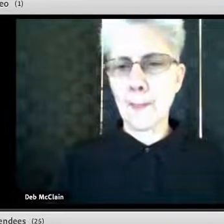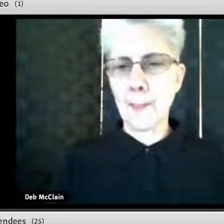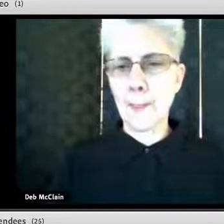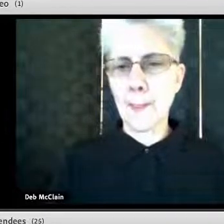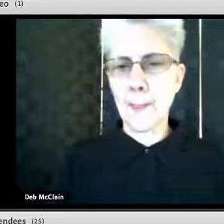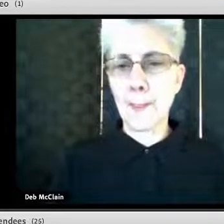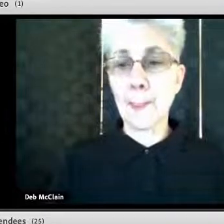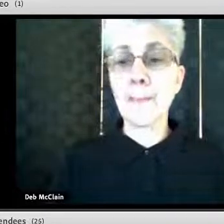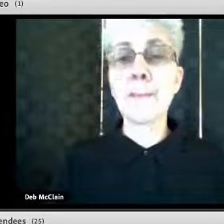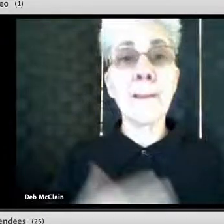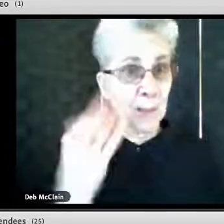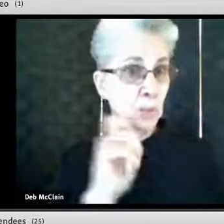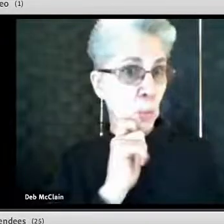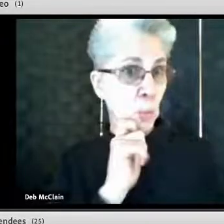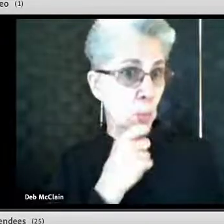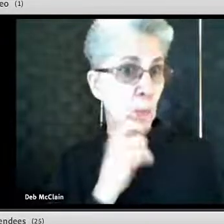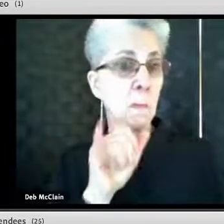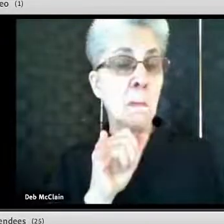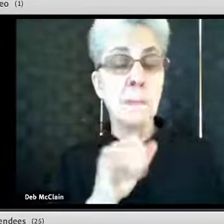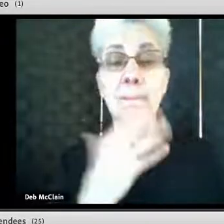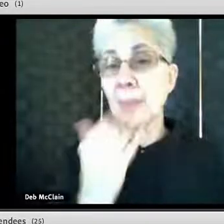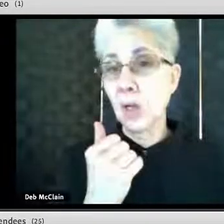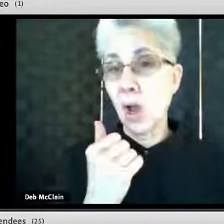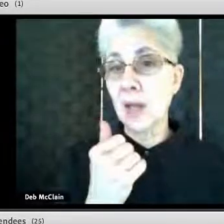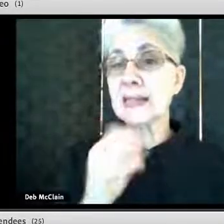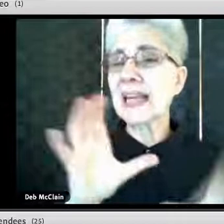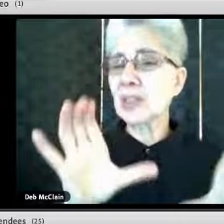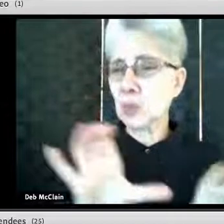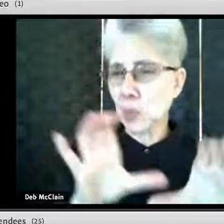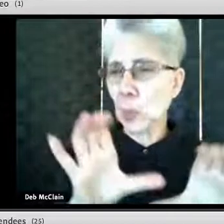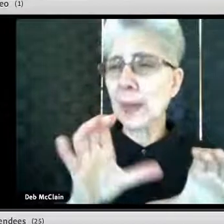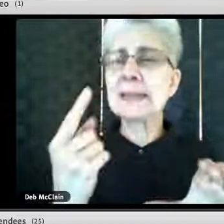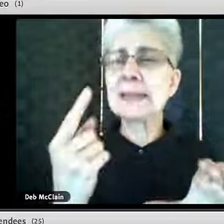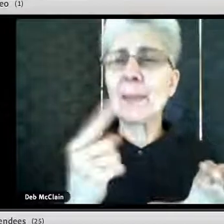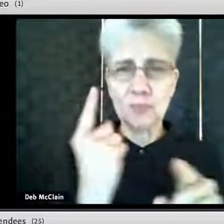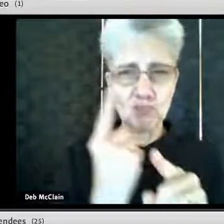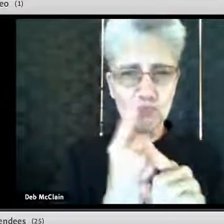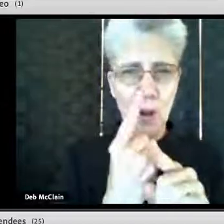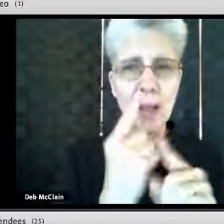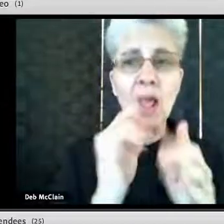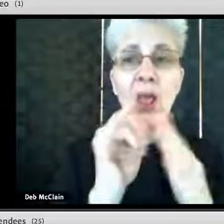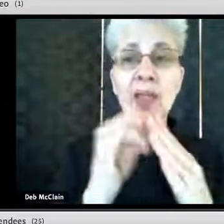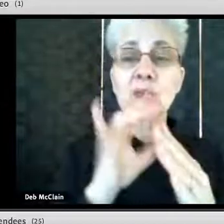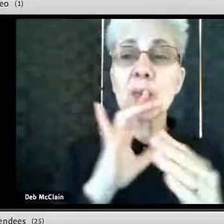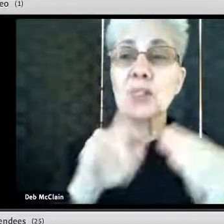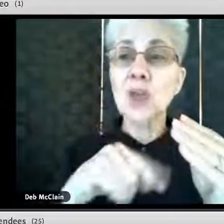Because it's cool? Because it's doing something? And this is when we talk about analytics.